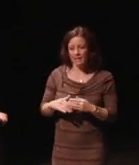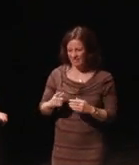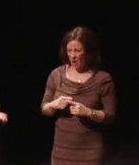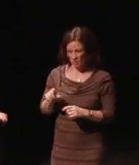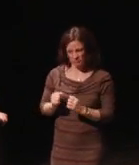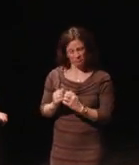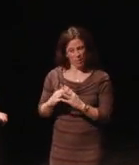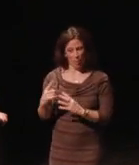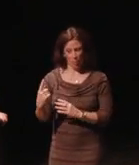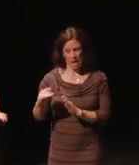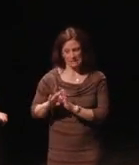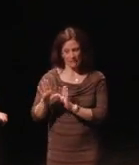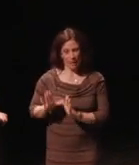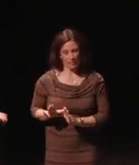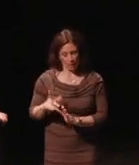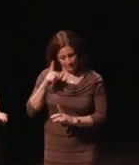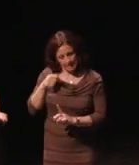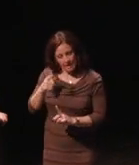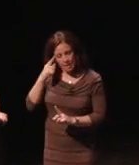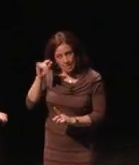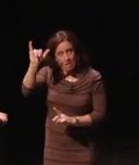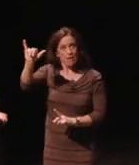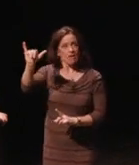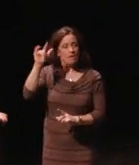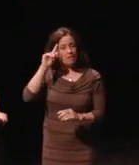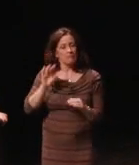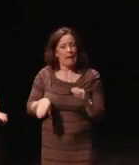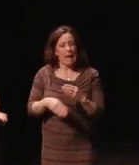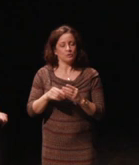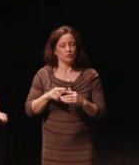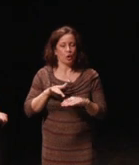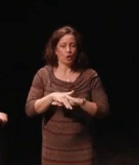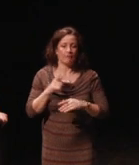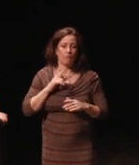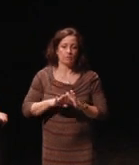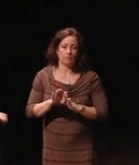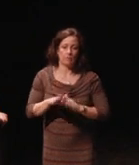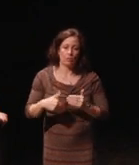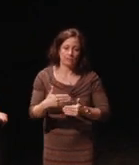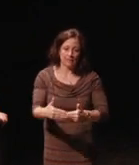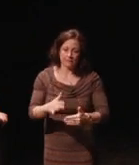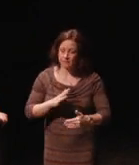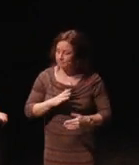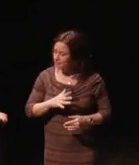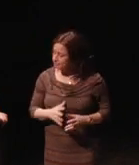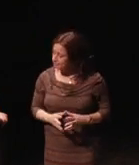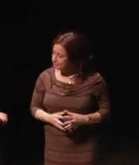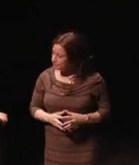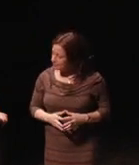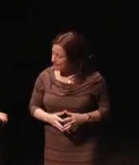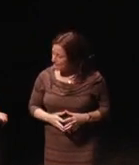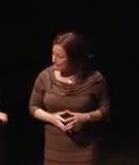because they felt about it earlier in development. Im going to say